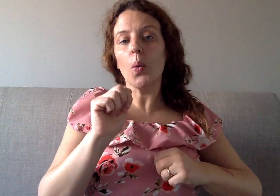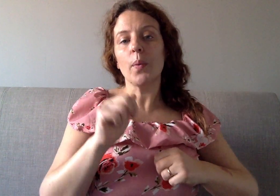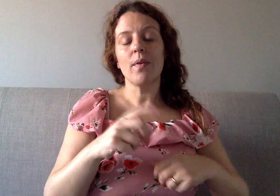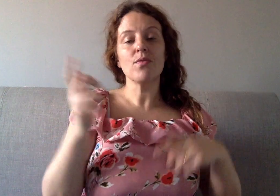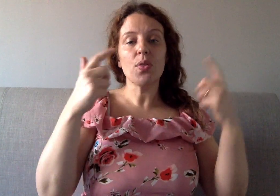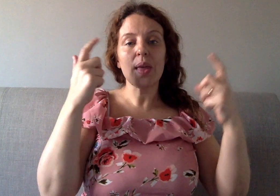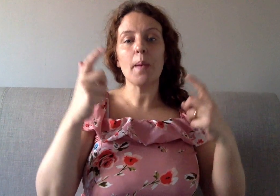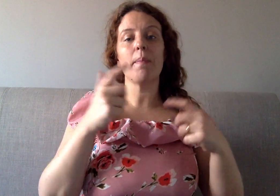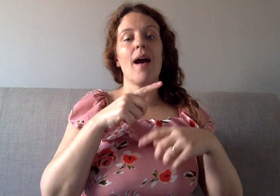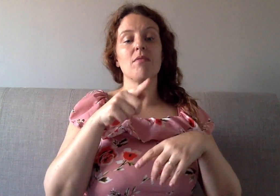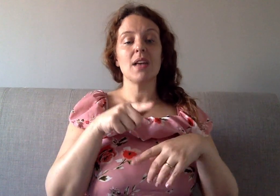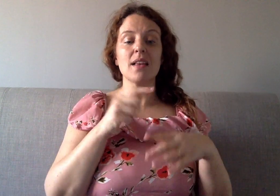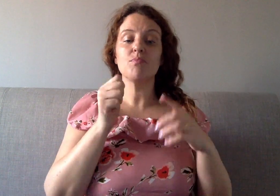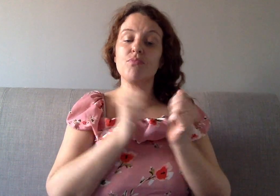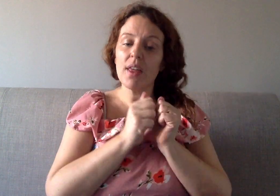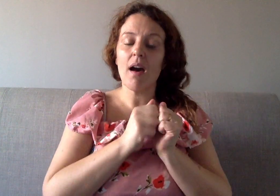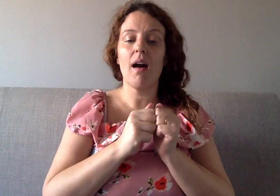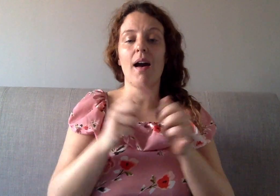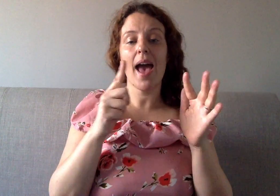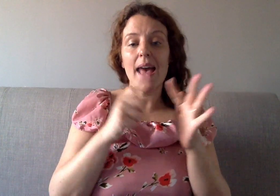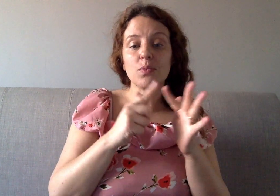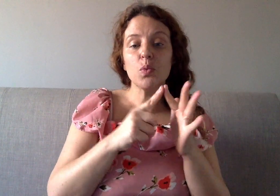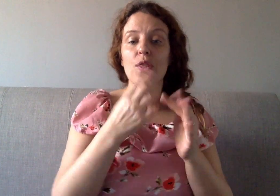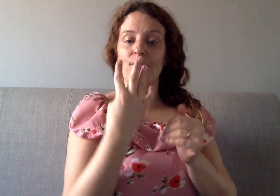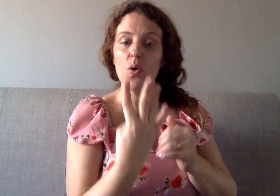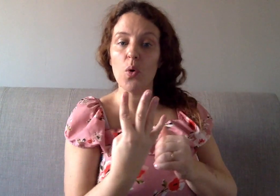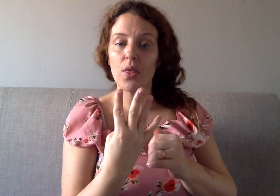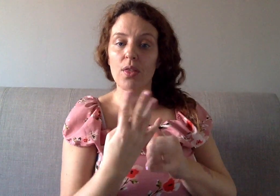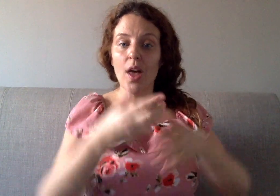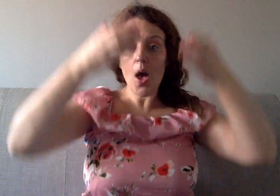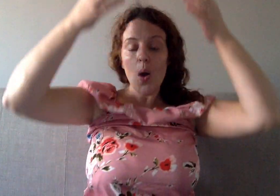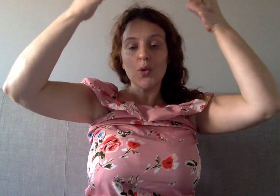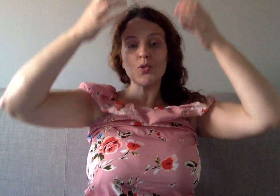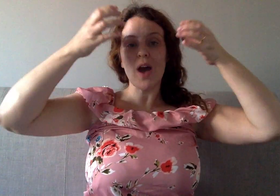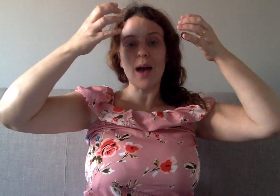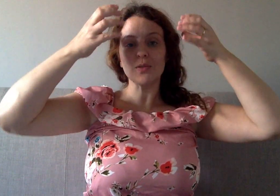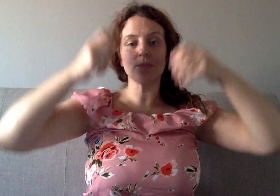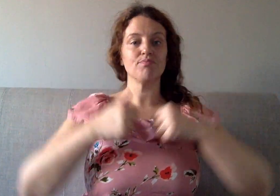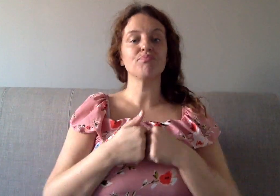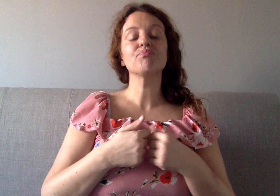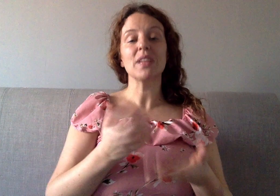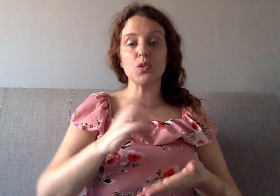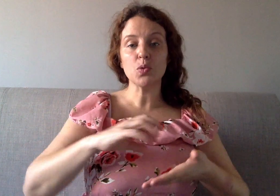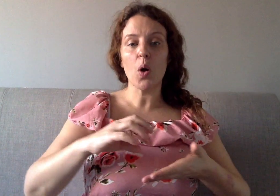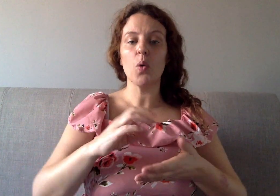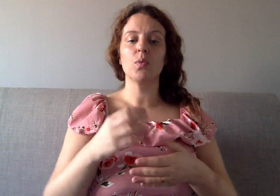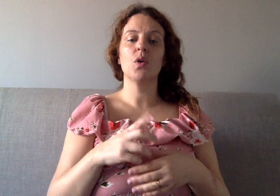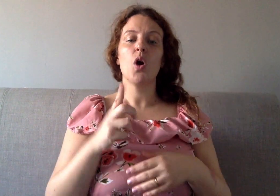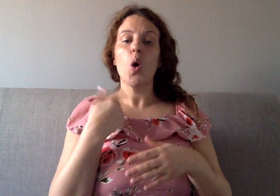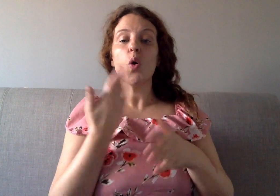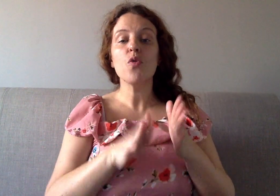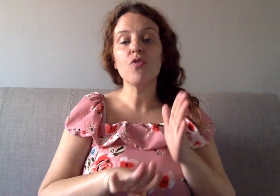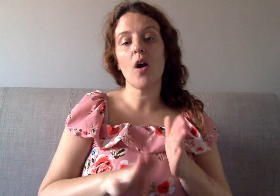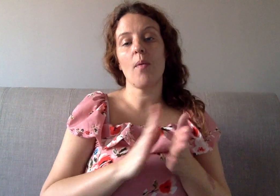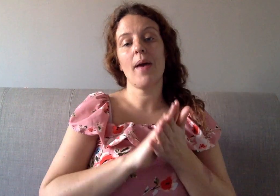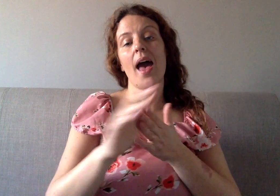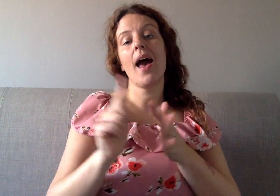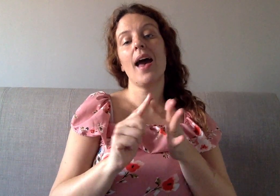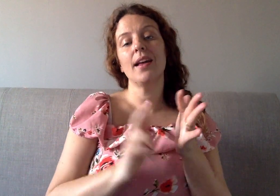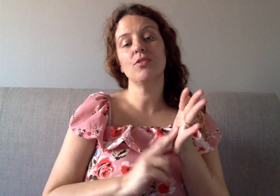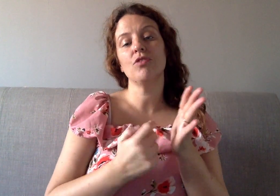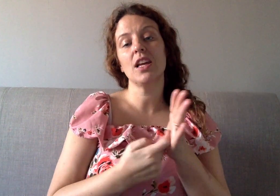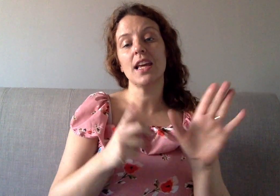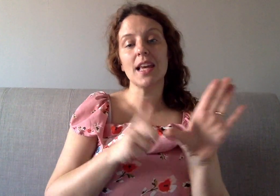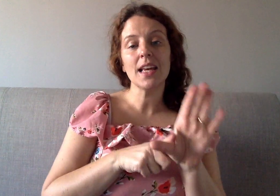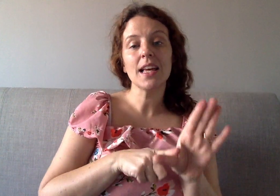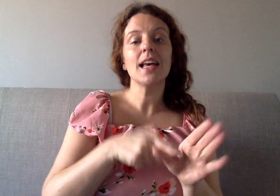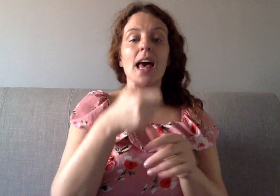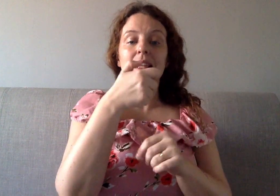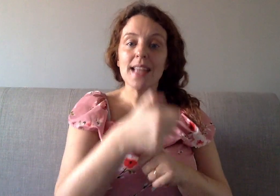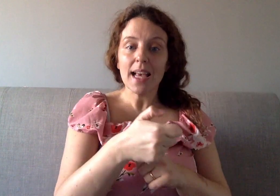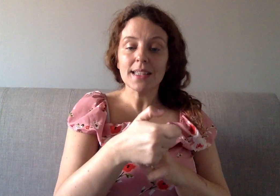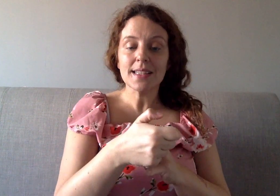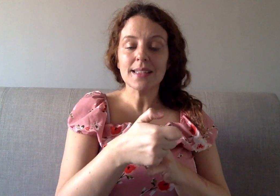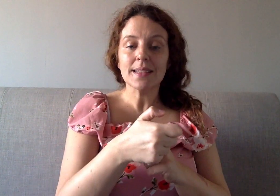No, think about his brother Edward 4th who stole the Crown from Henry 6th.